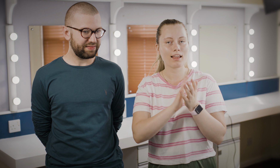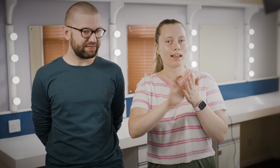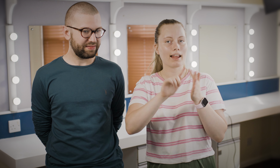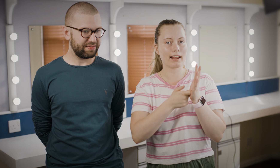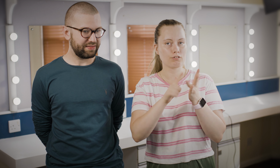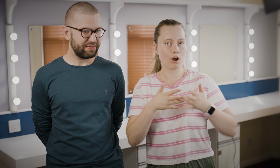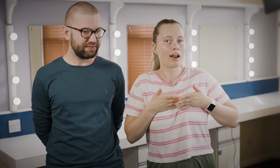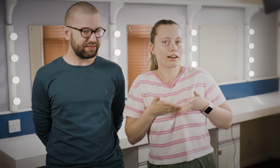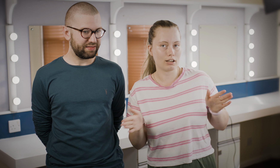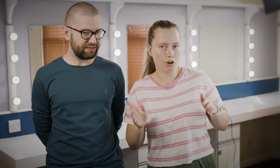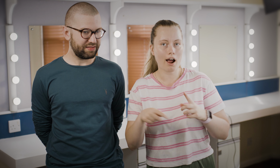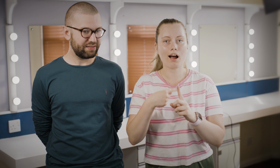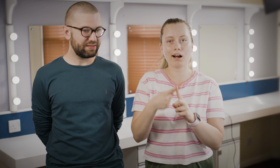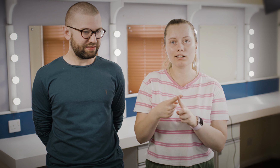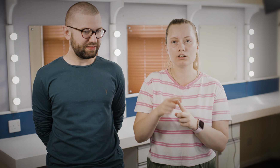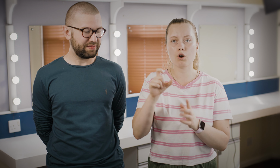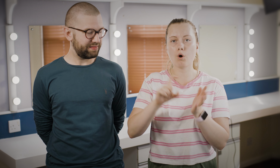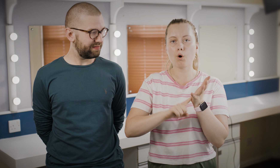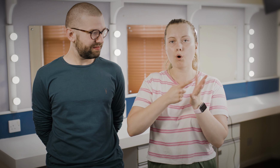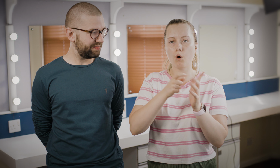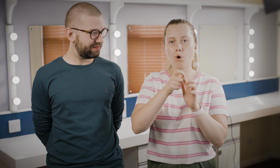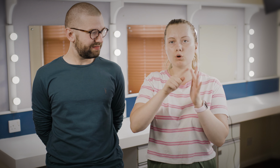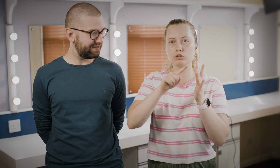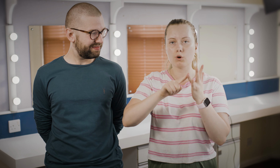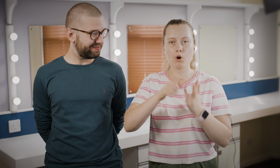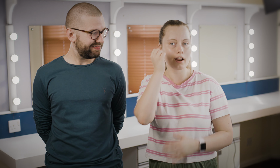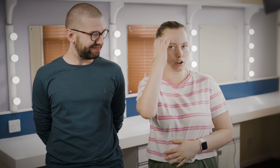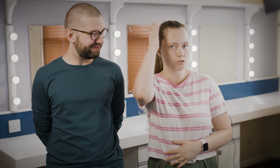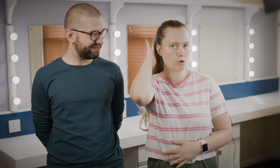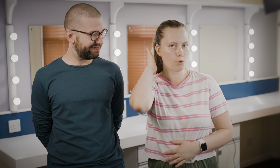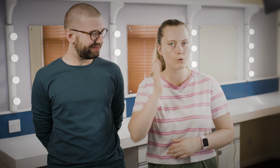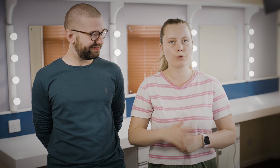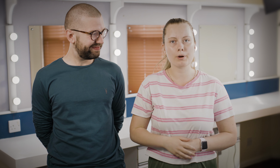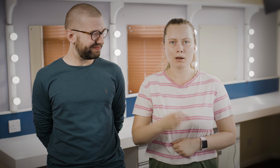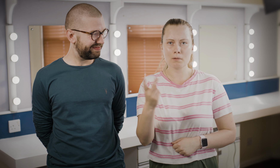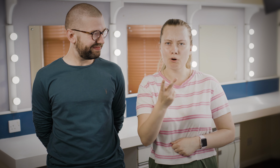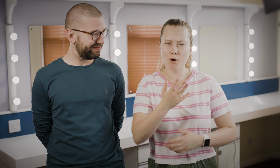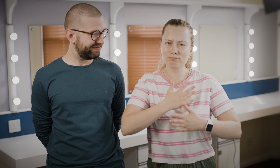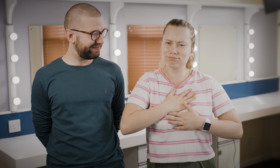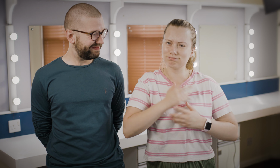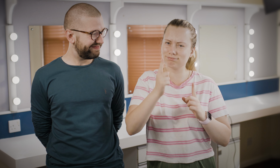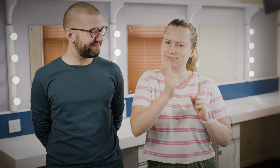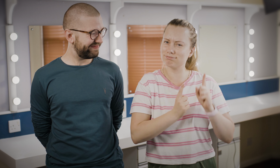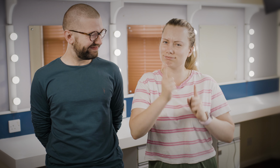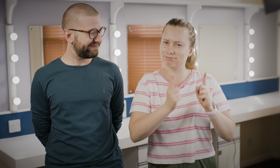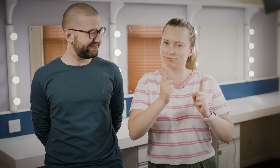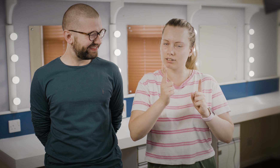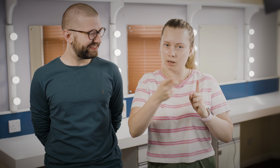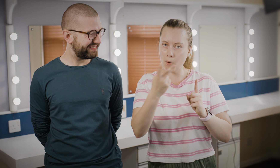Hero & Claudio, and they really love each other